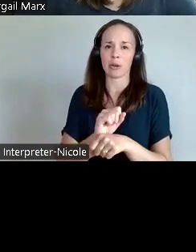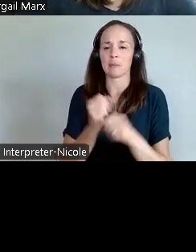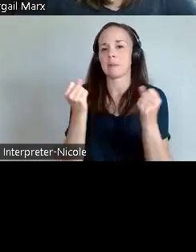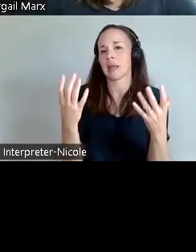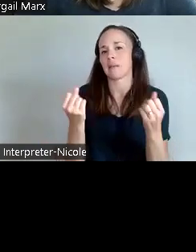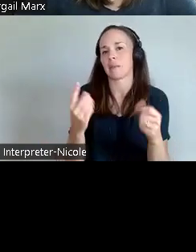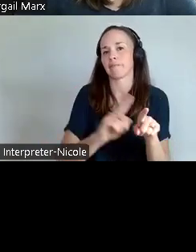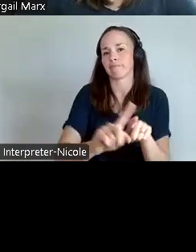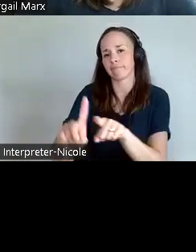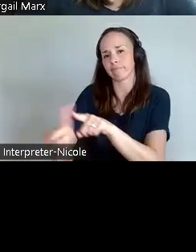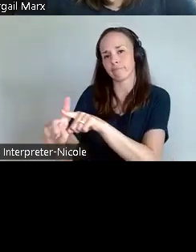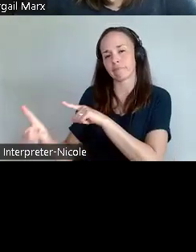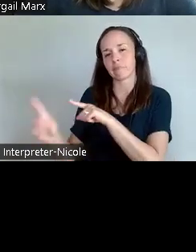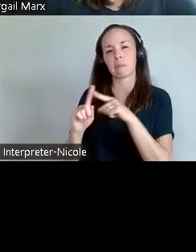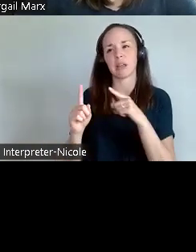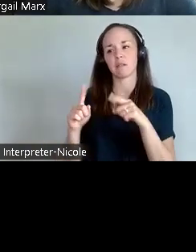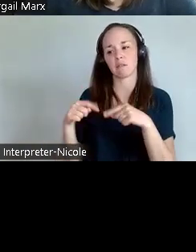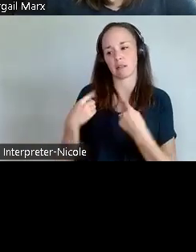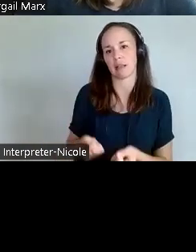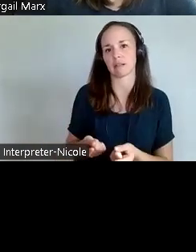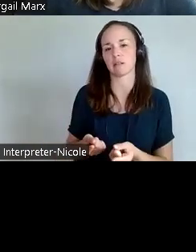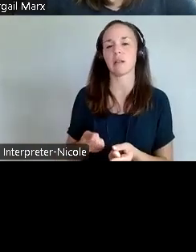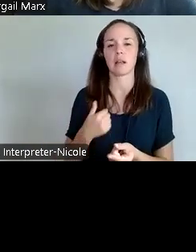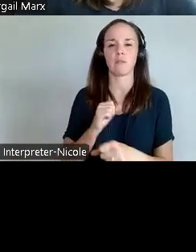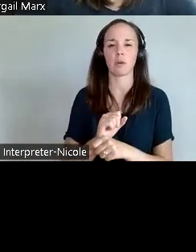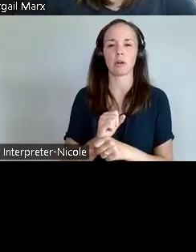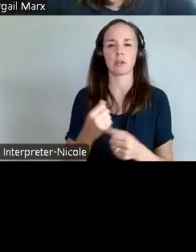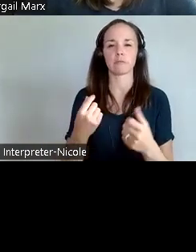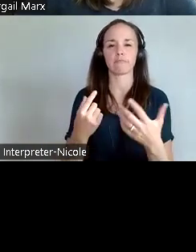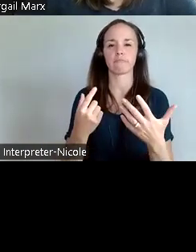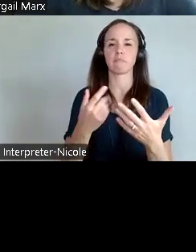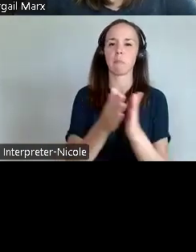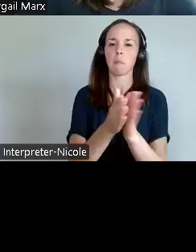I've worked in the public schools and currently I run our Assistive Technology Program in the